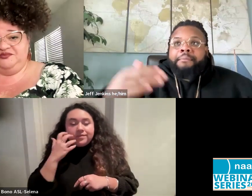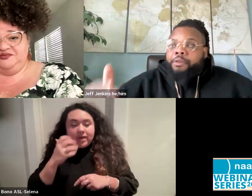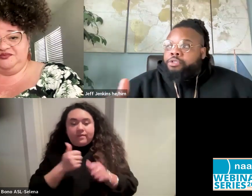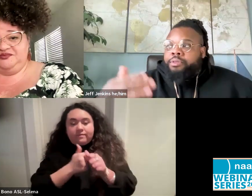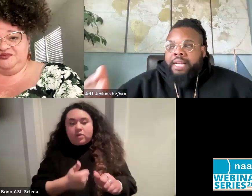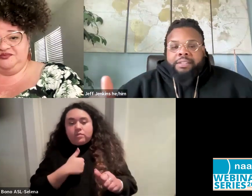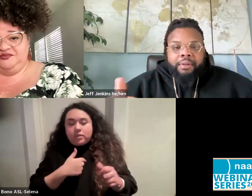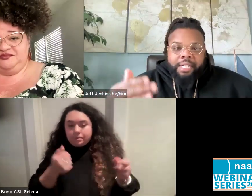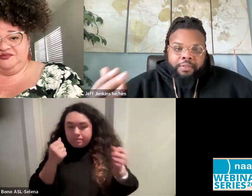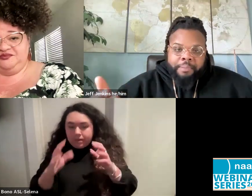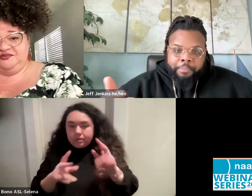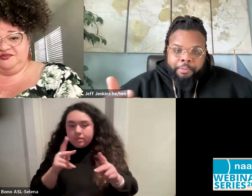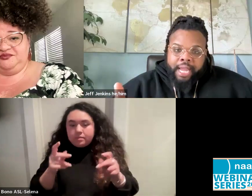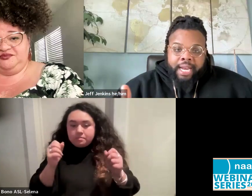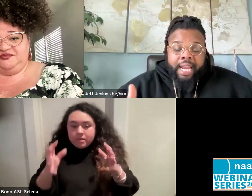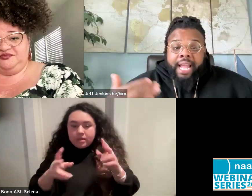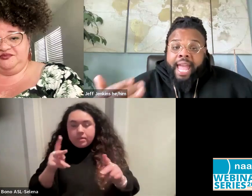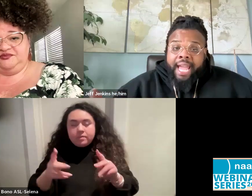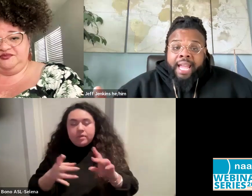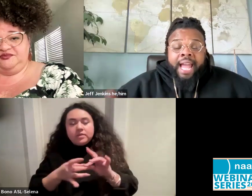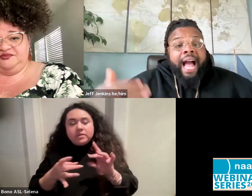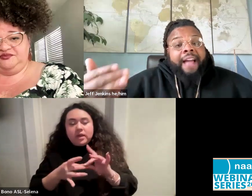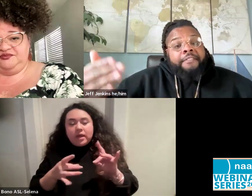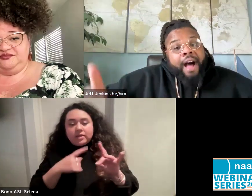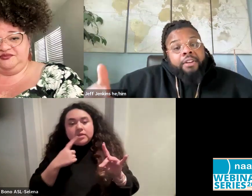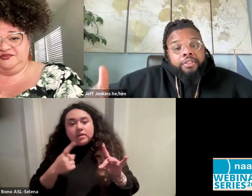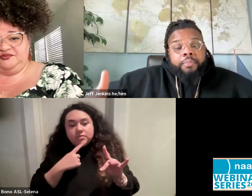multiple testimonials from people saying that like, Hey, I follow you